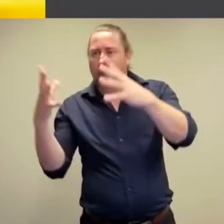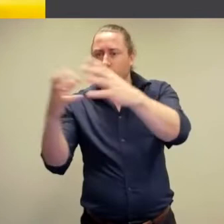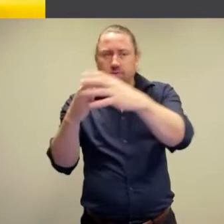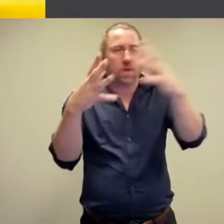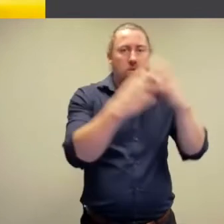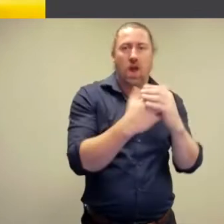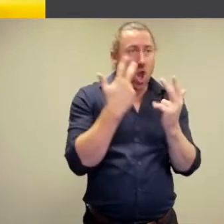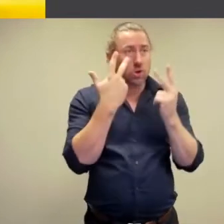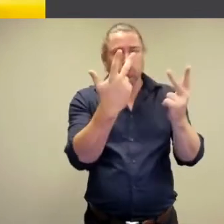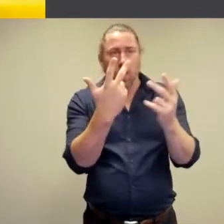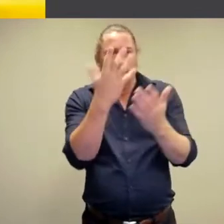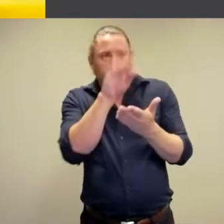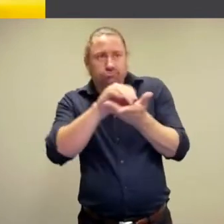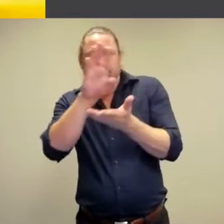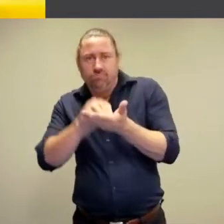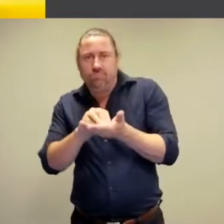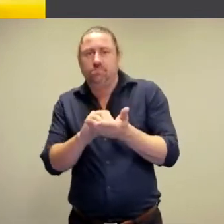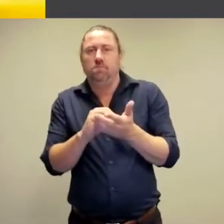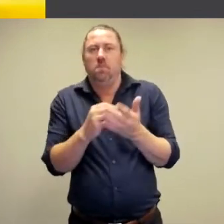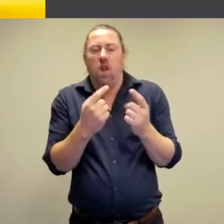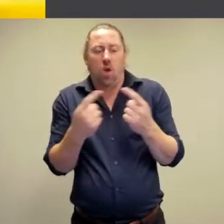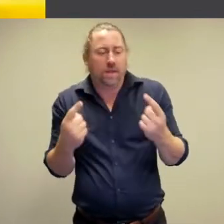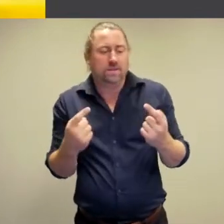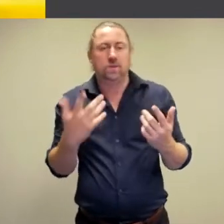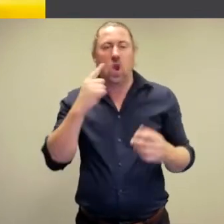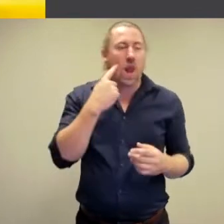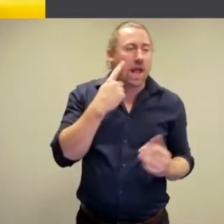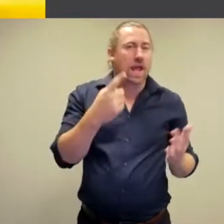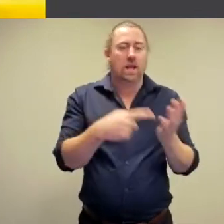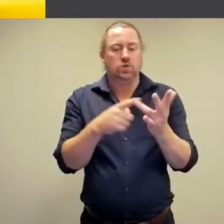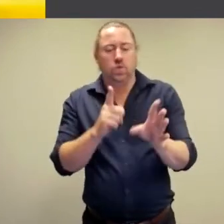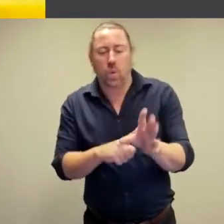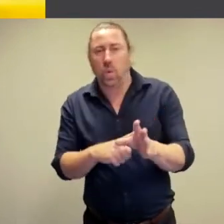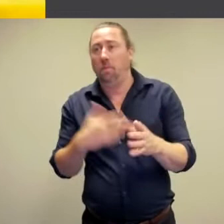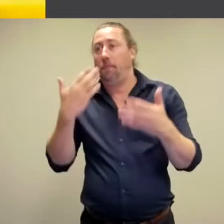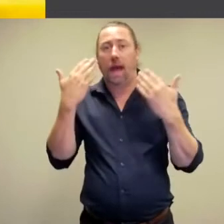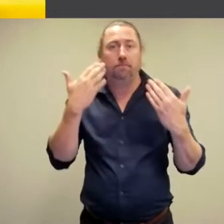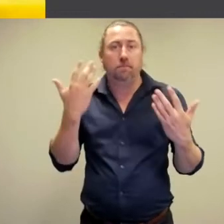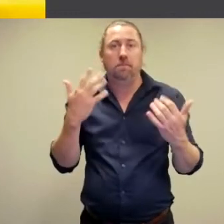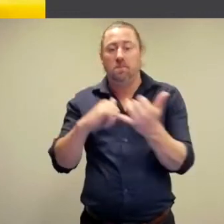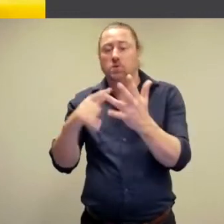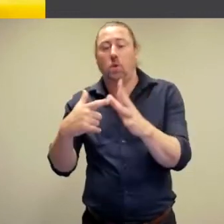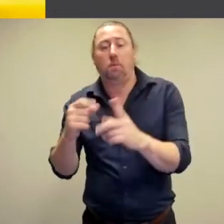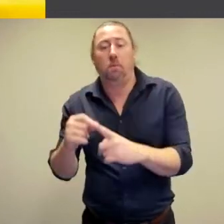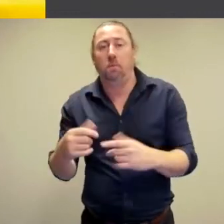collections of objects, lollies,